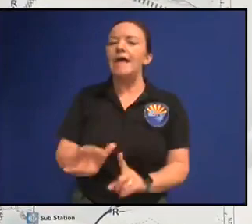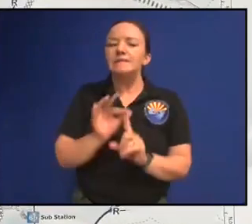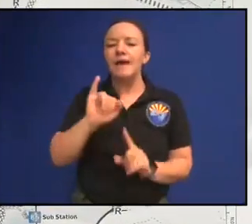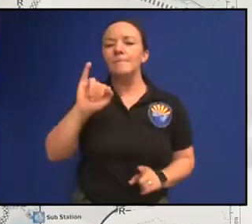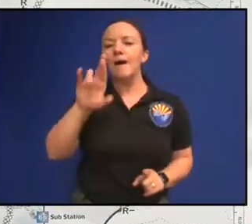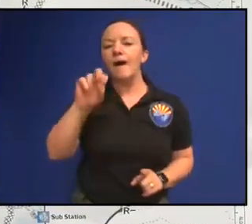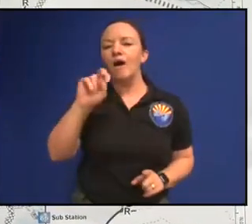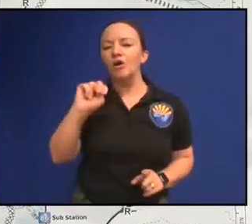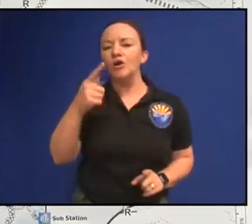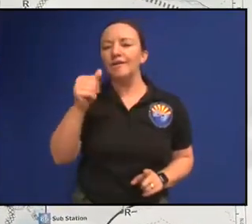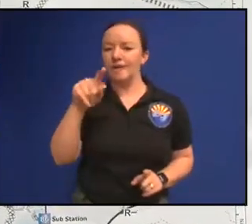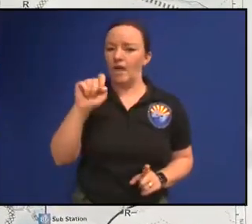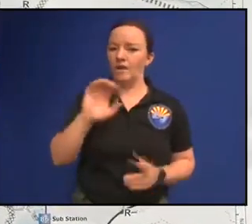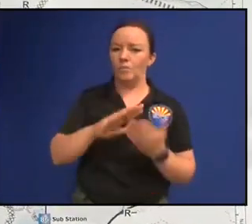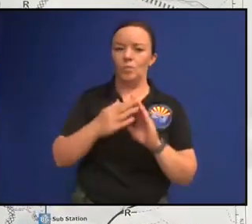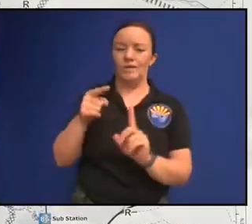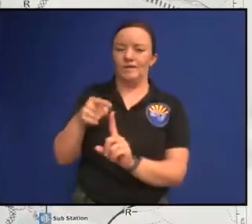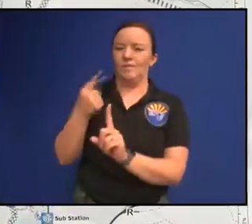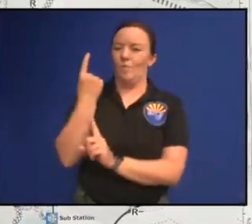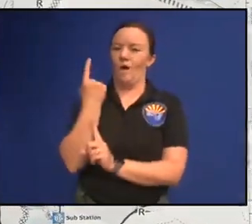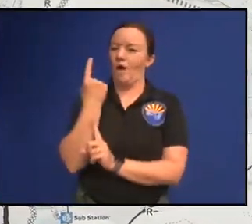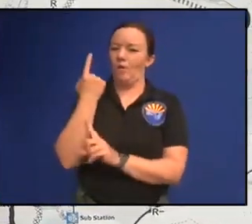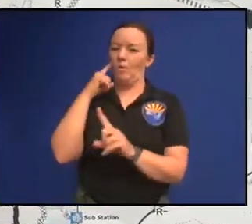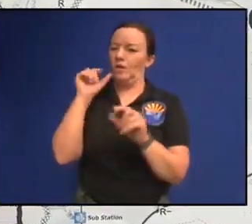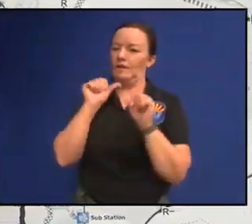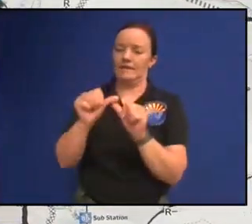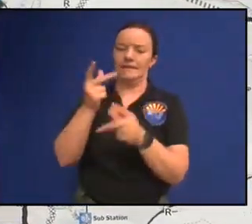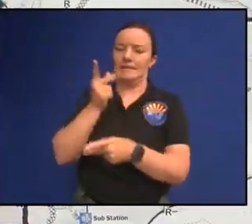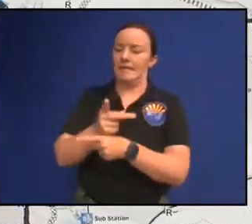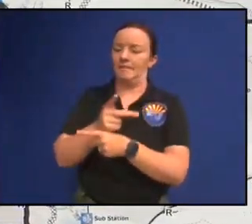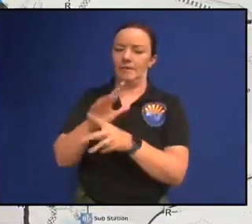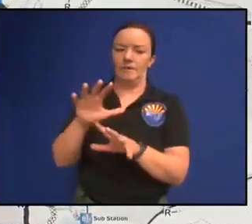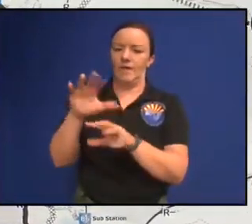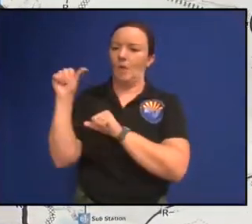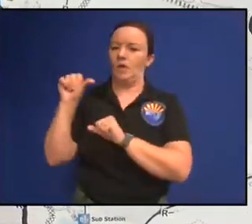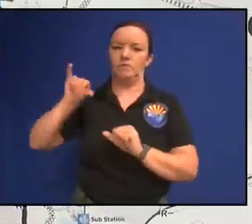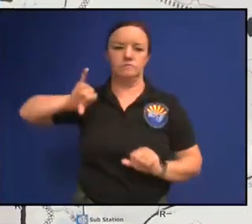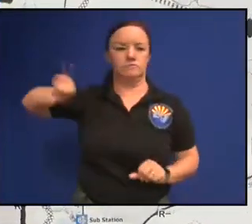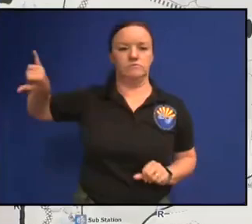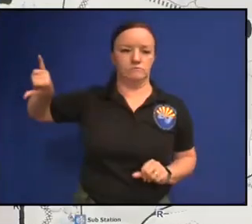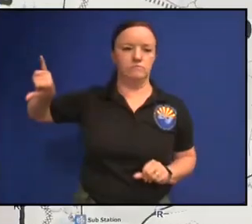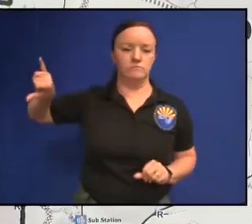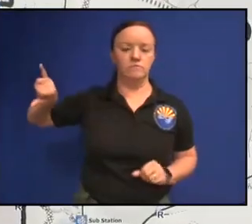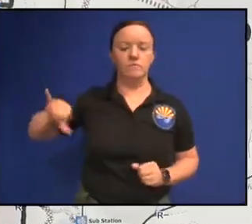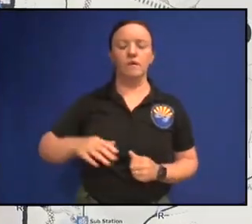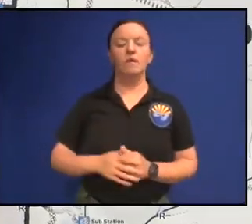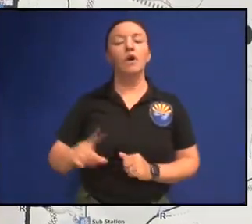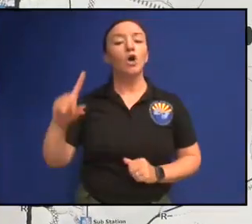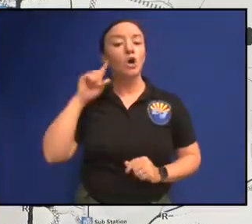AND AS YOU HEARD FROM THE OPERATIONAL UPDATE, THEY HAVE BEEN DOING A LOT OF GOOD WORK AND THEY HAVE GOTTEN A